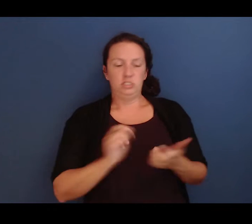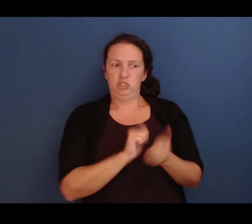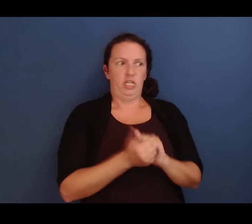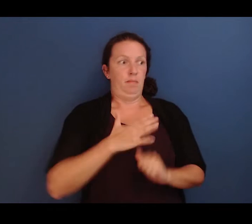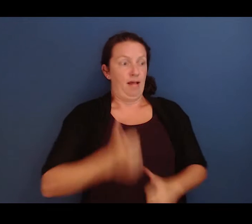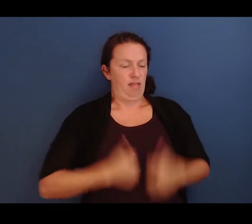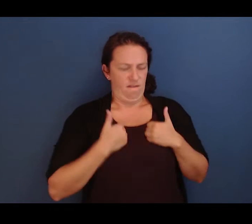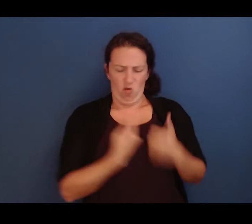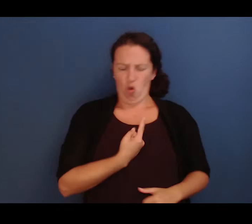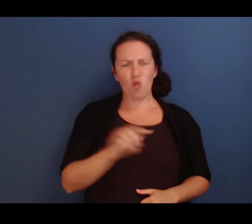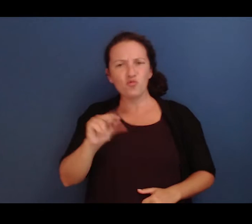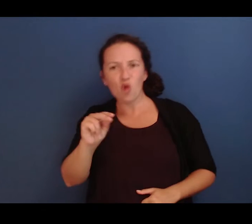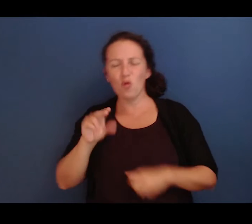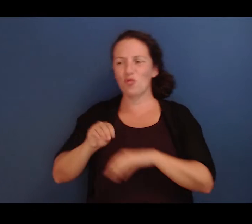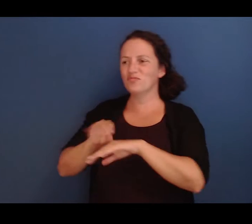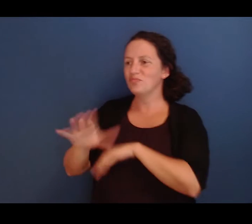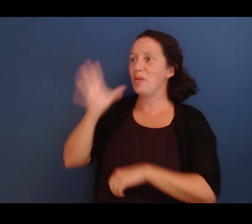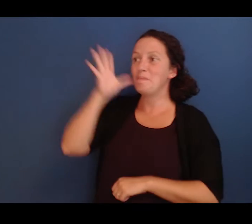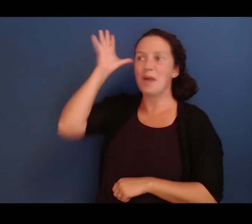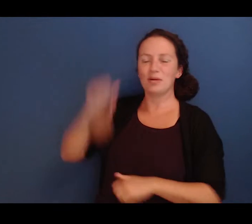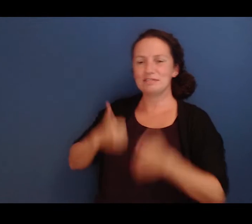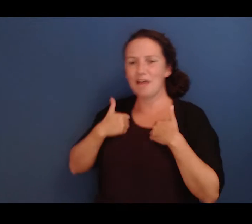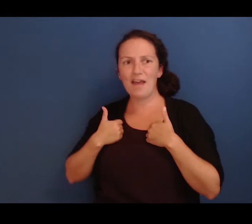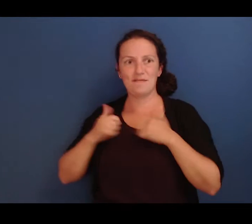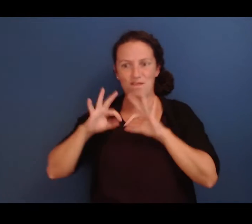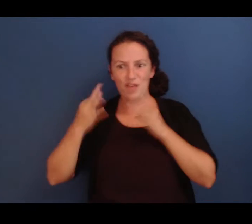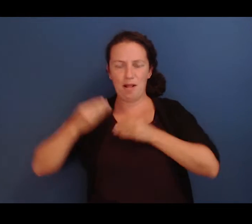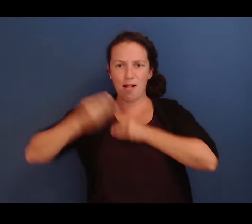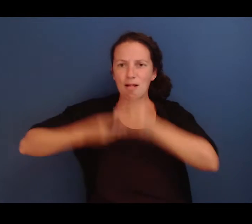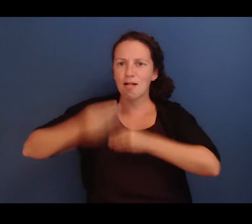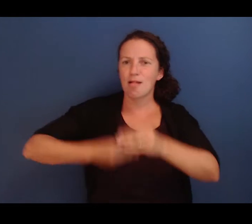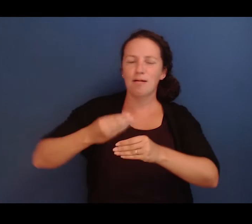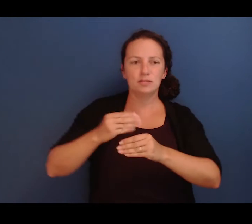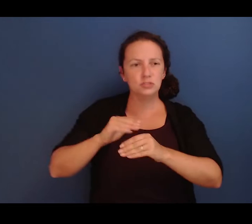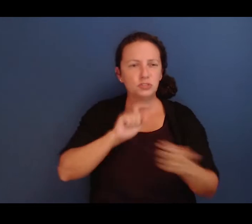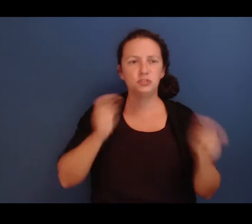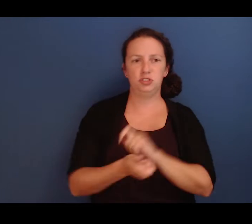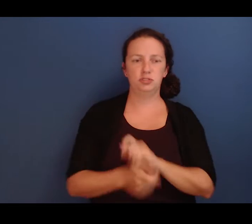because when it changed my life it changed my parents' life. It changed my entire family and the next generation life.